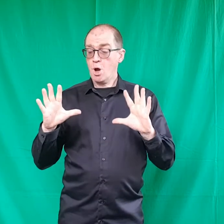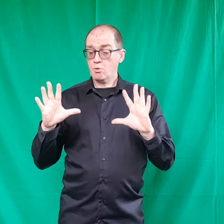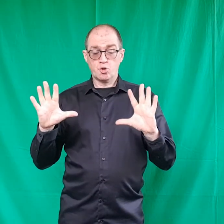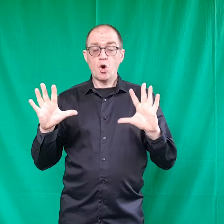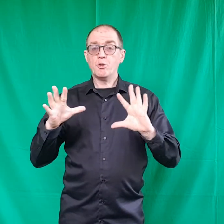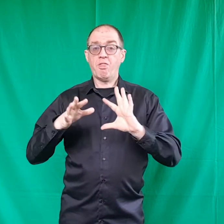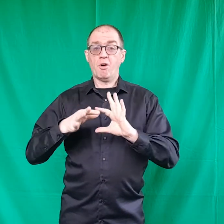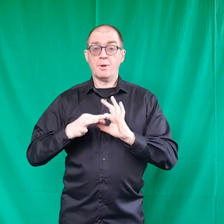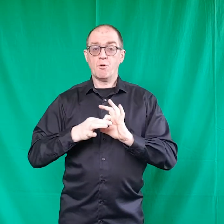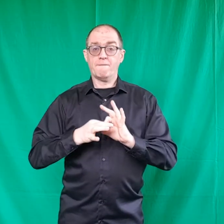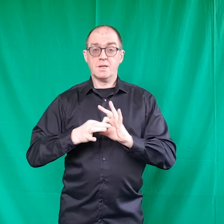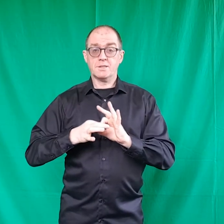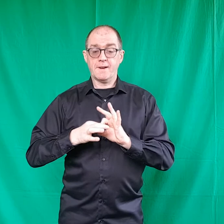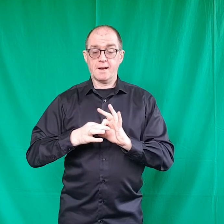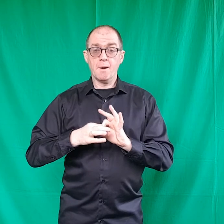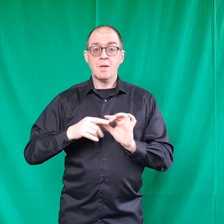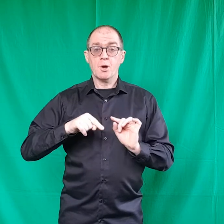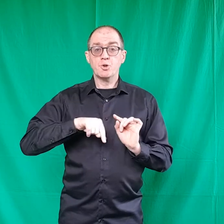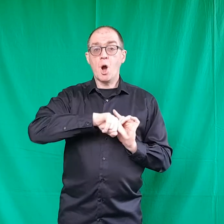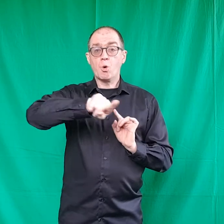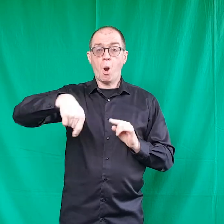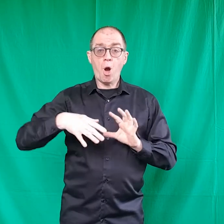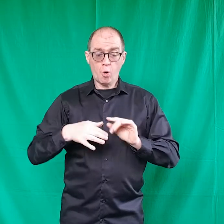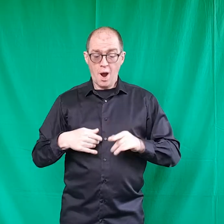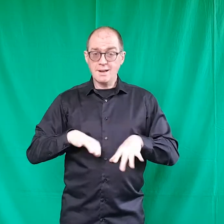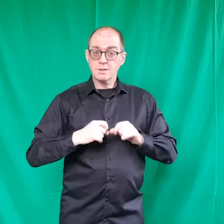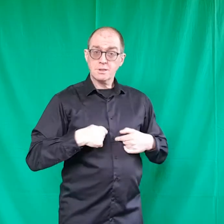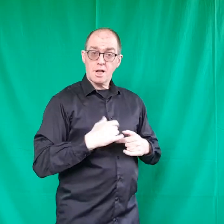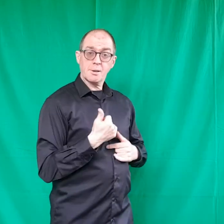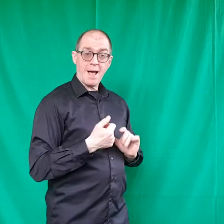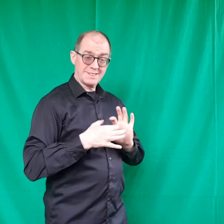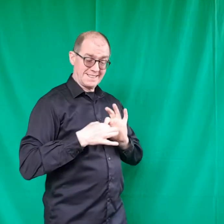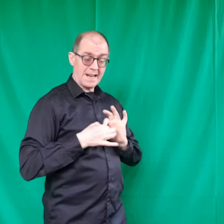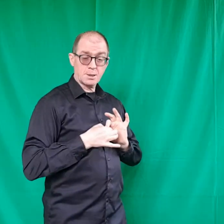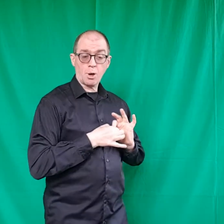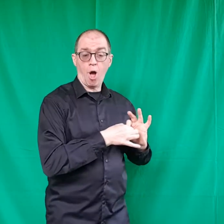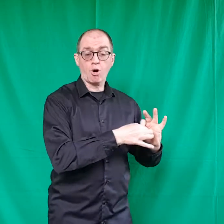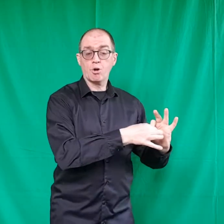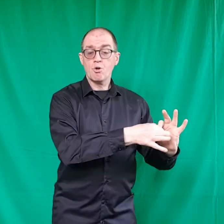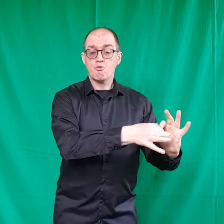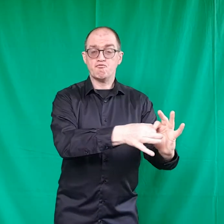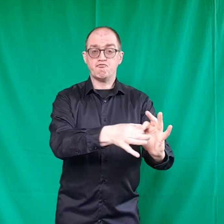So, join your thumb and your first finger, then you go clockwise, starting at about 6 o'clock,